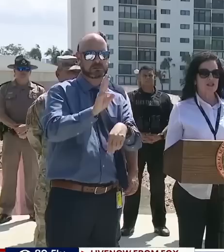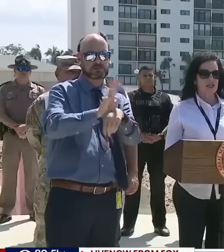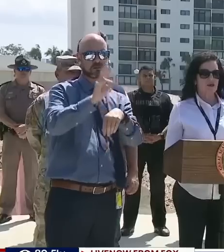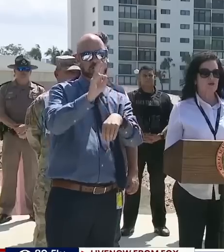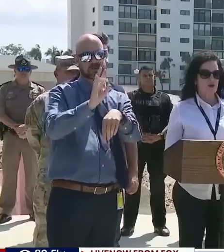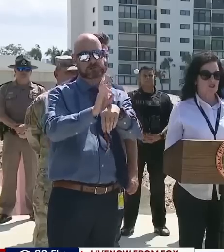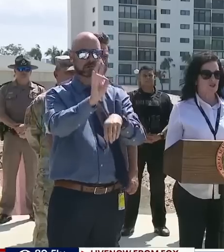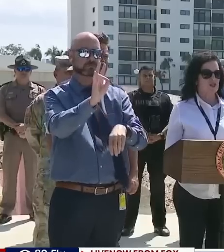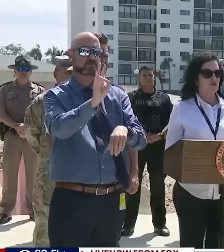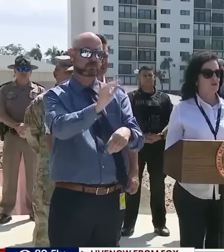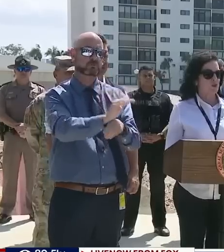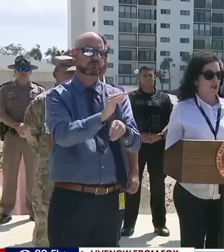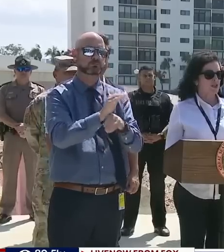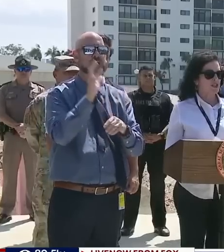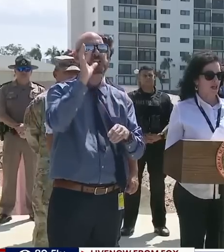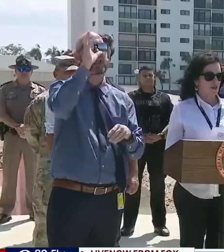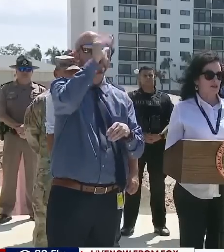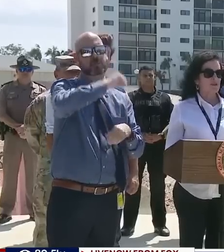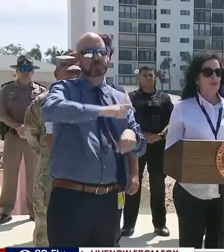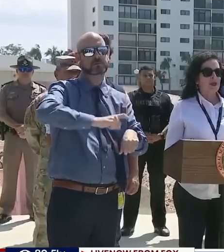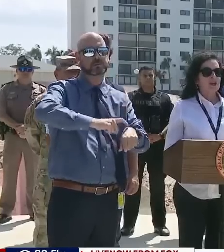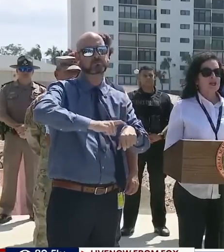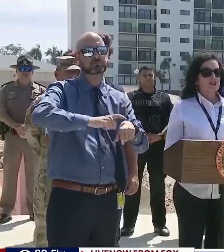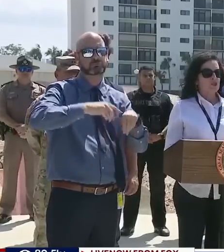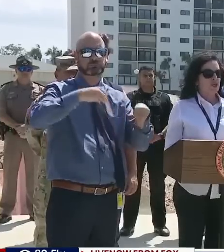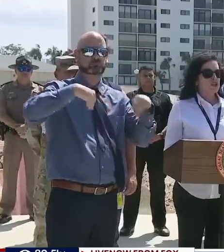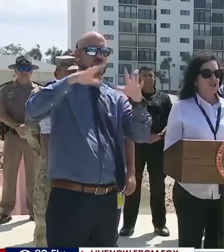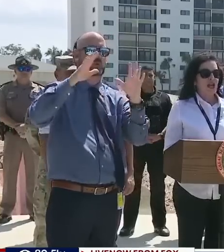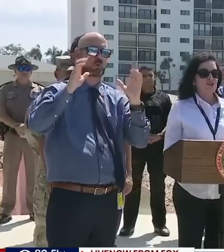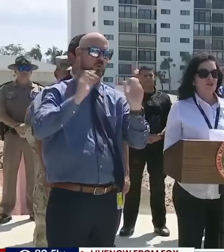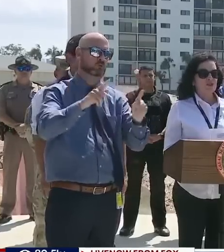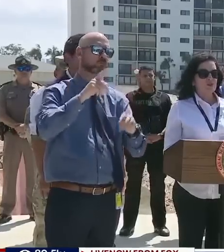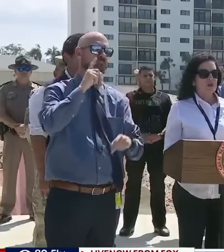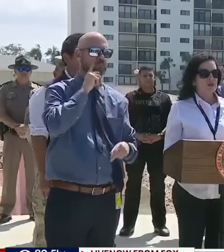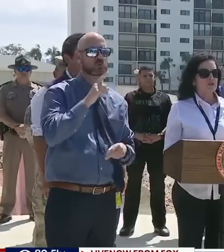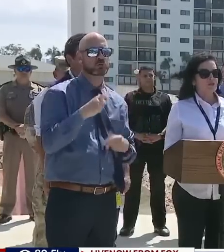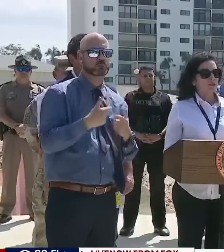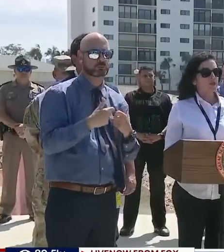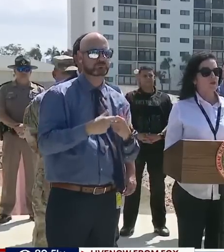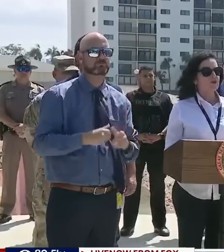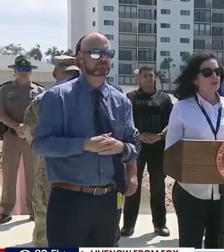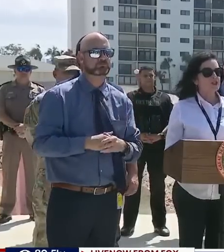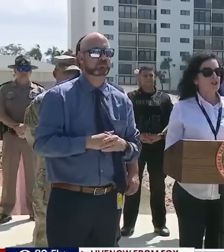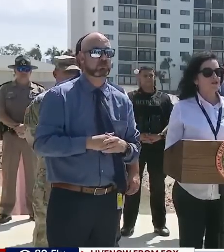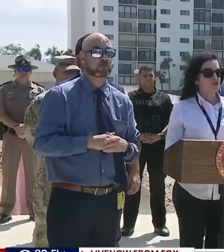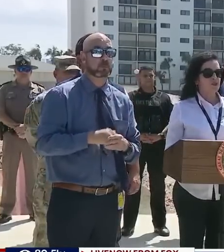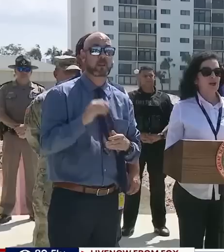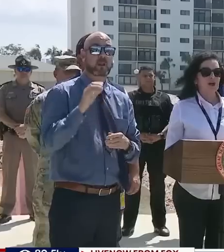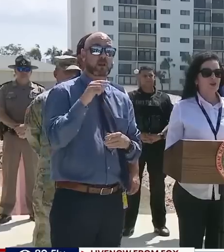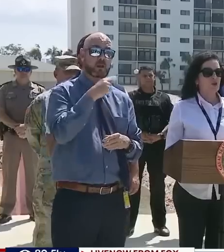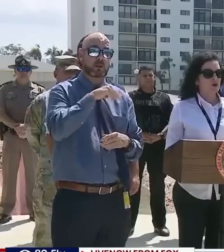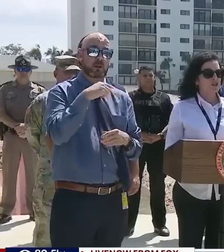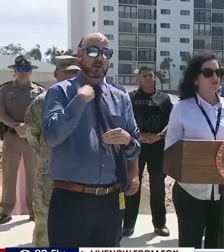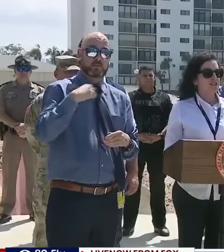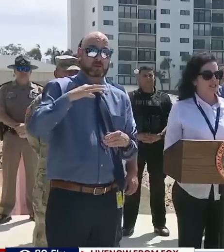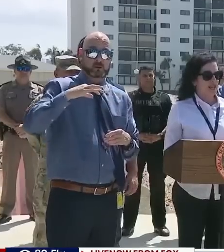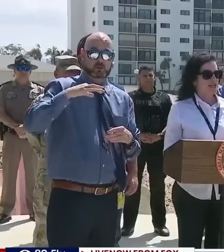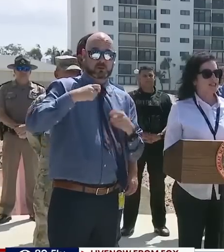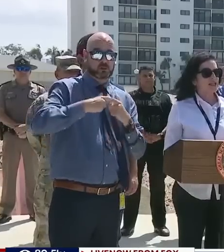resident. So we are, we will issue that the evening. sometime around. 6:00 to 7:00 p.m. an estimated time of